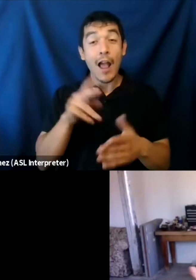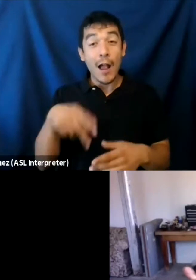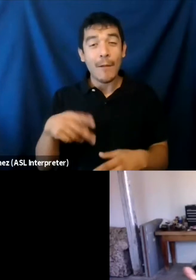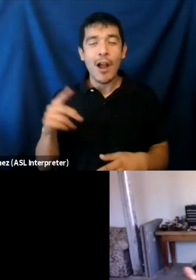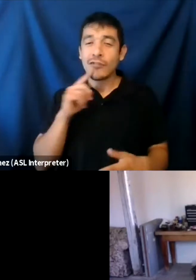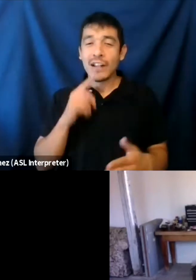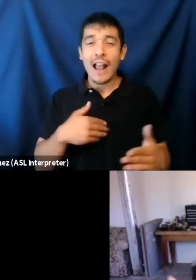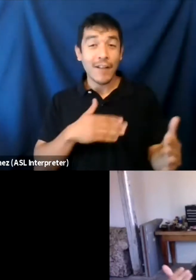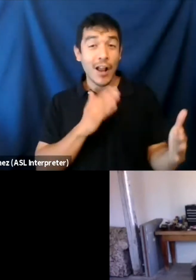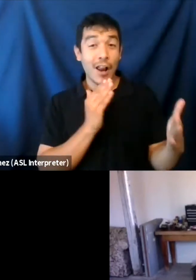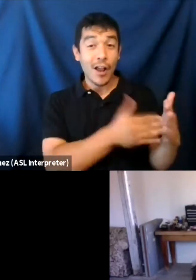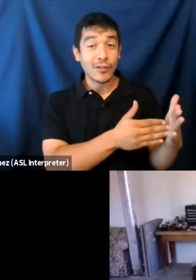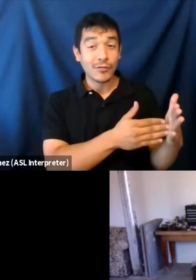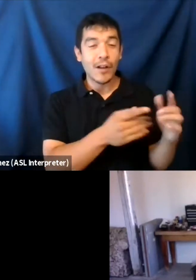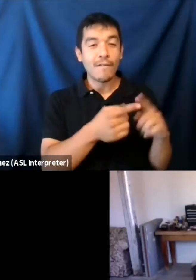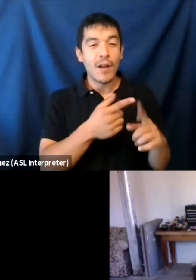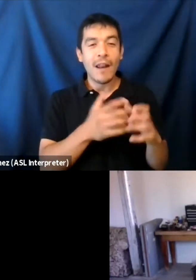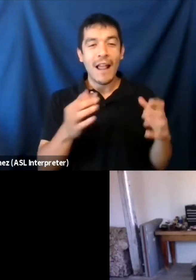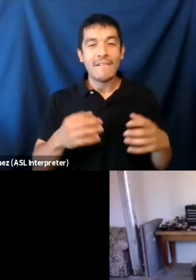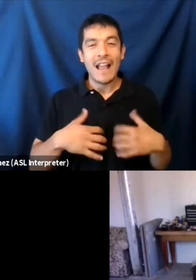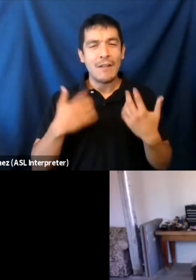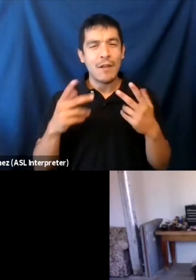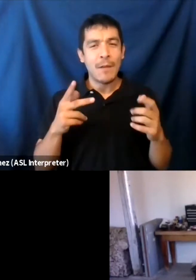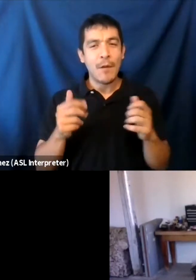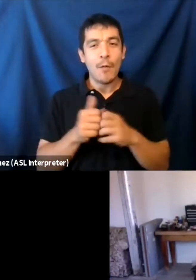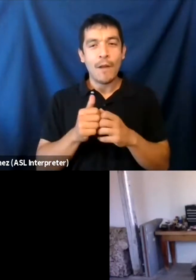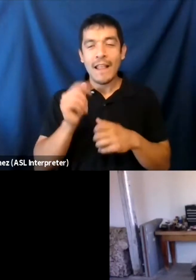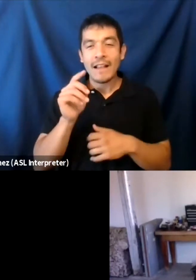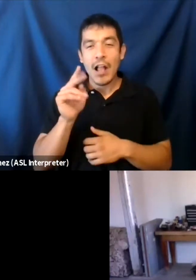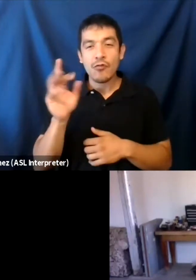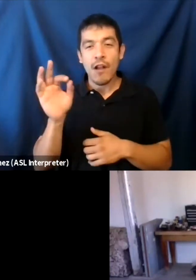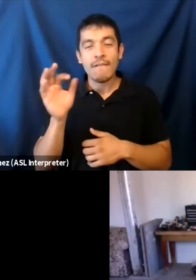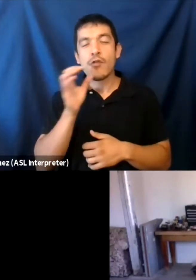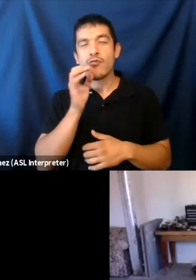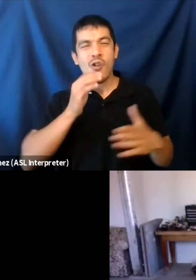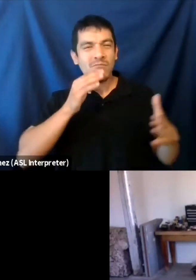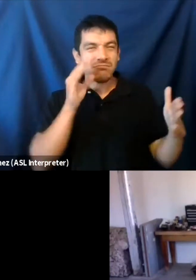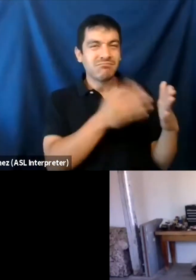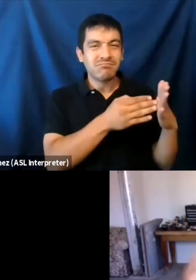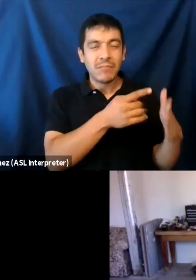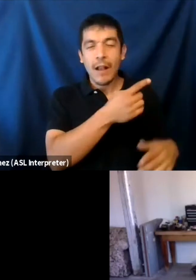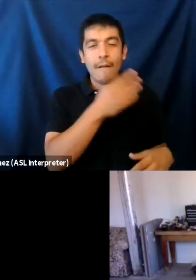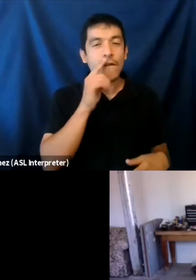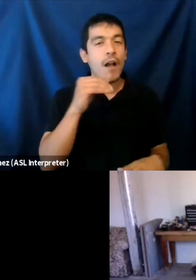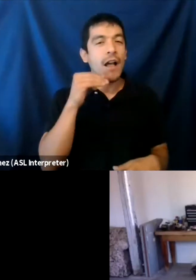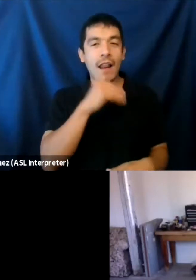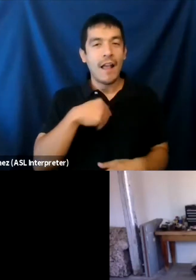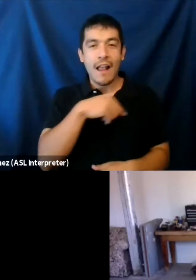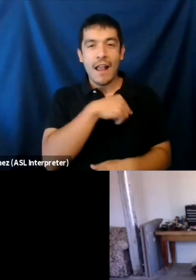with a bunch of angry people with dandruff who had accused this dandruff shampoo of not getting rid of their dandruff.